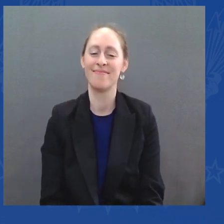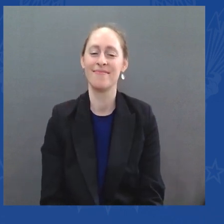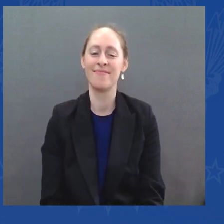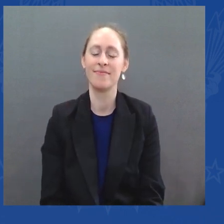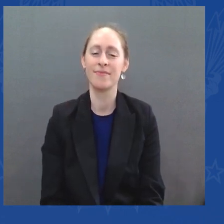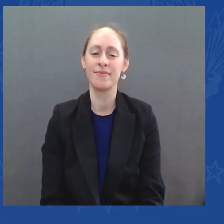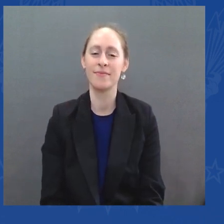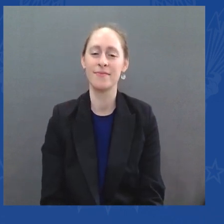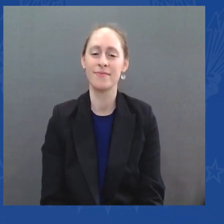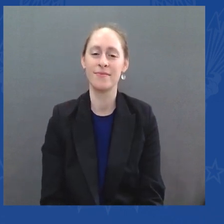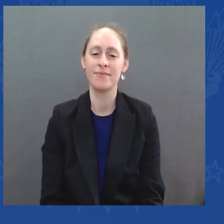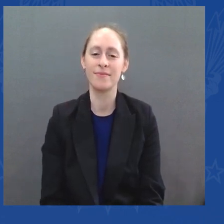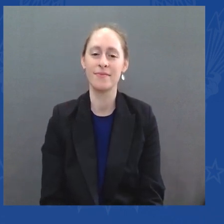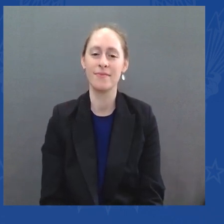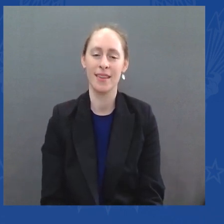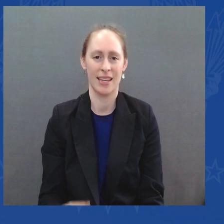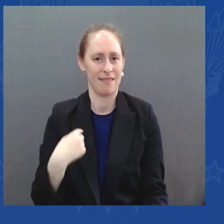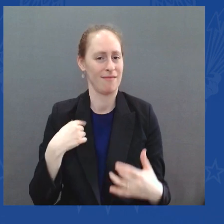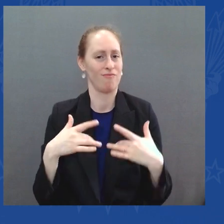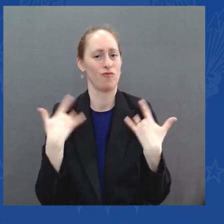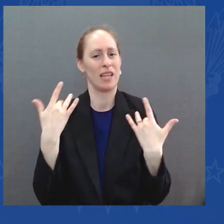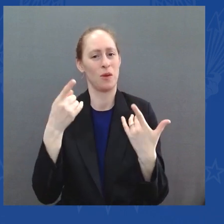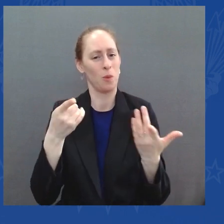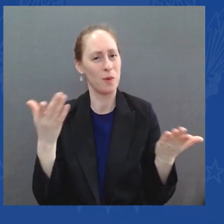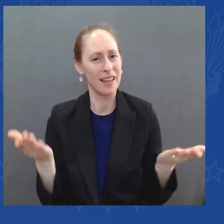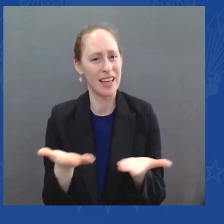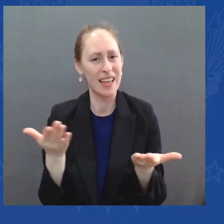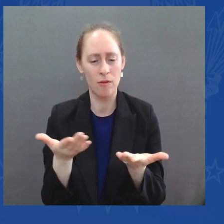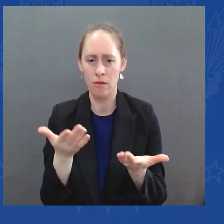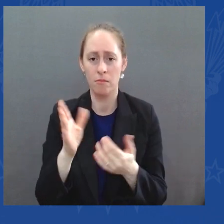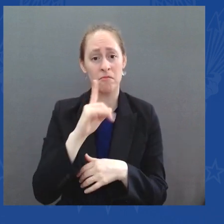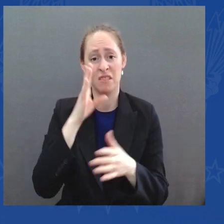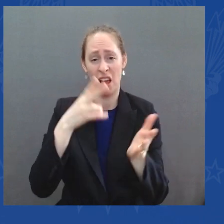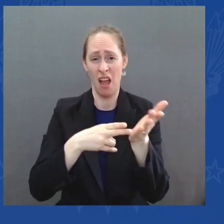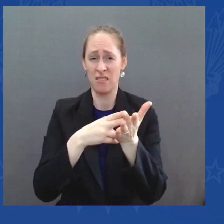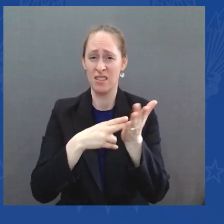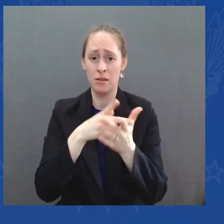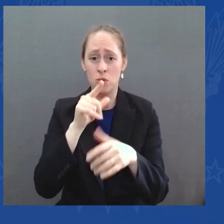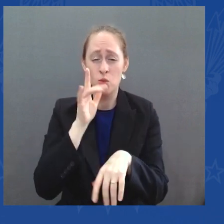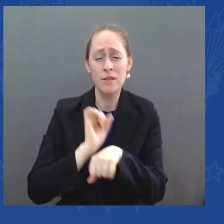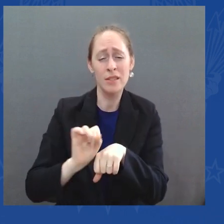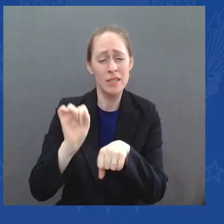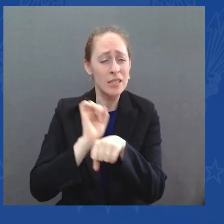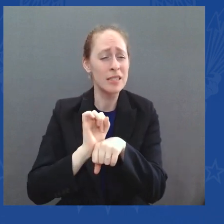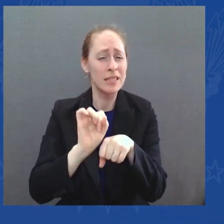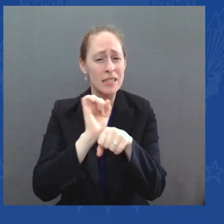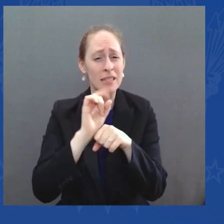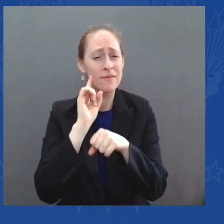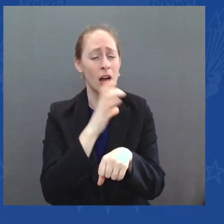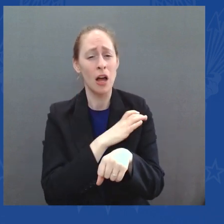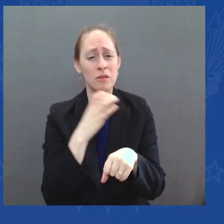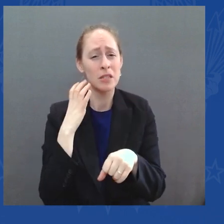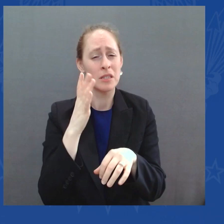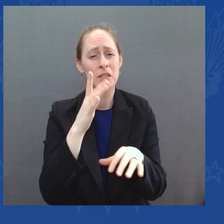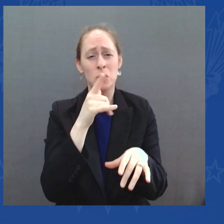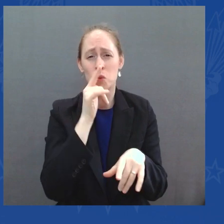Nobody worked harder as a congressman or Acting Secretary of the Army to connect veterans to opportunity, and that's what it's all -- been all about for you.